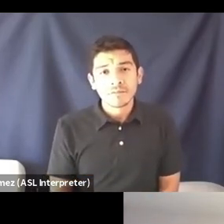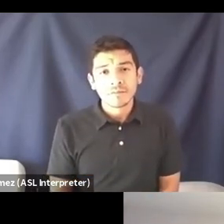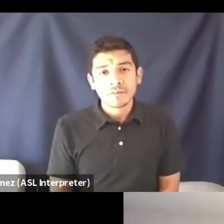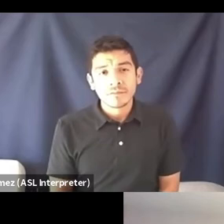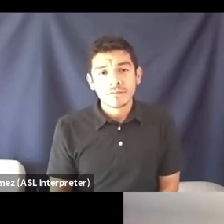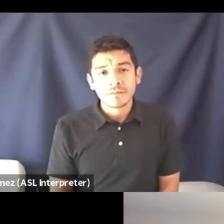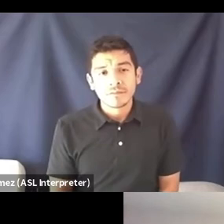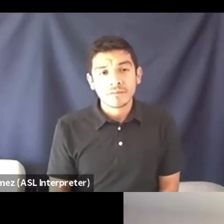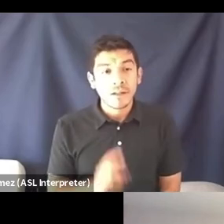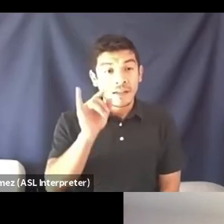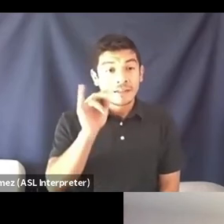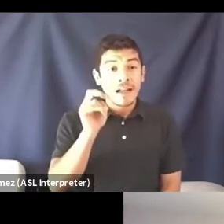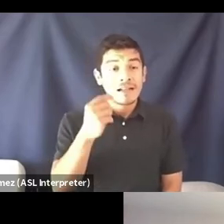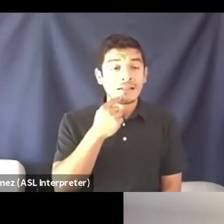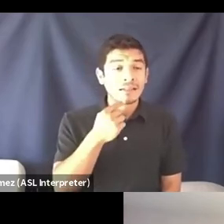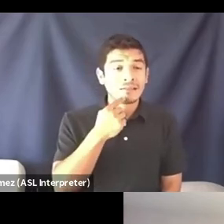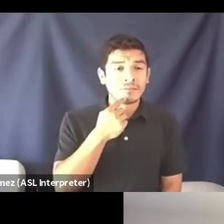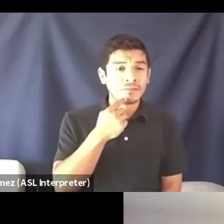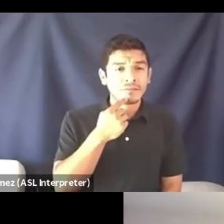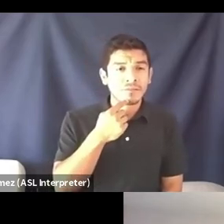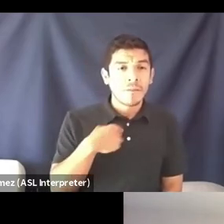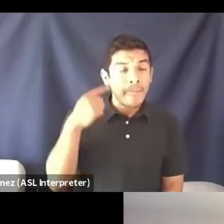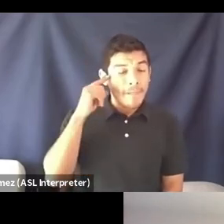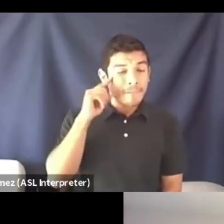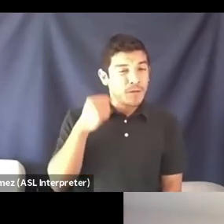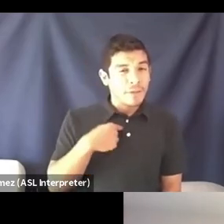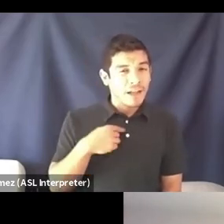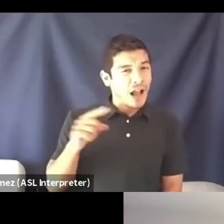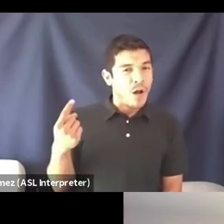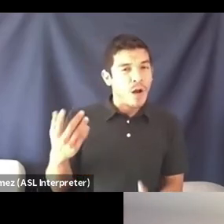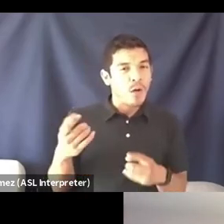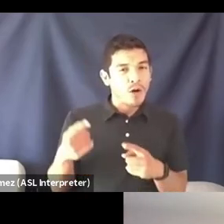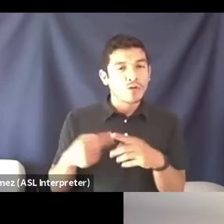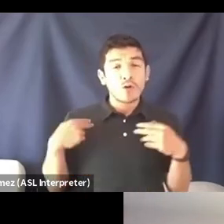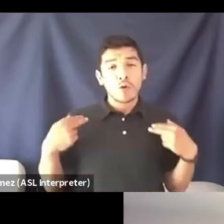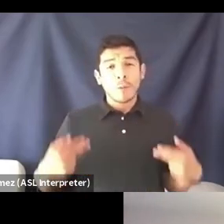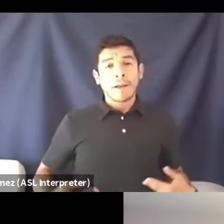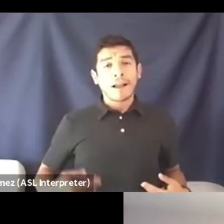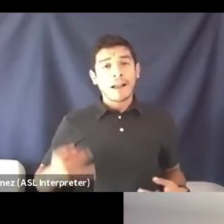I think for me I always wanted to humanize the idea of the victim